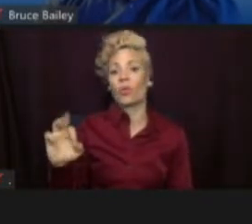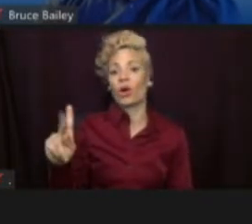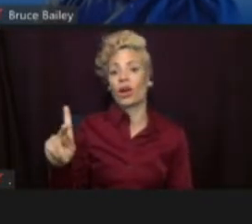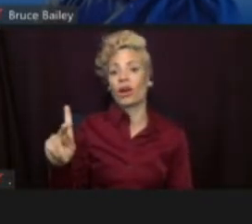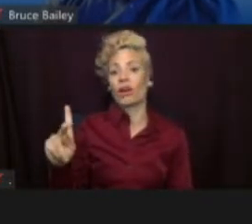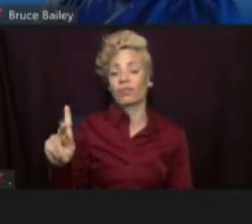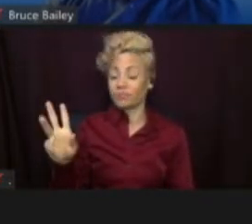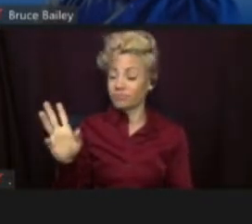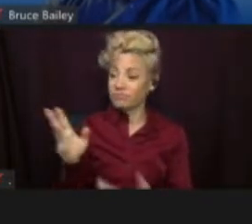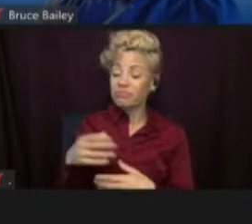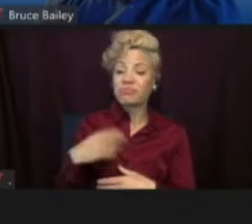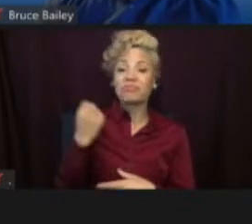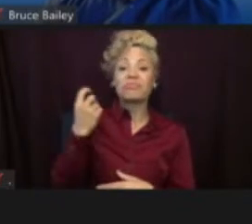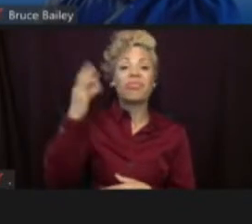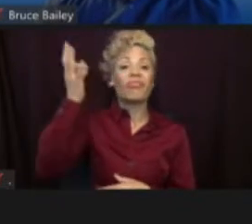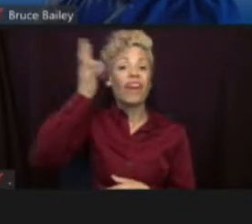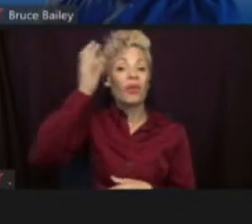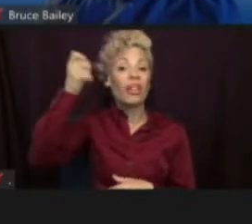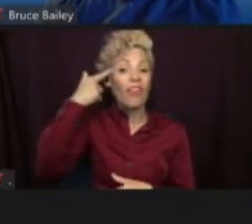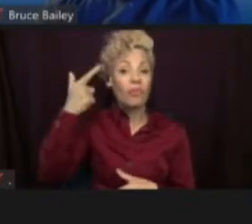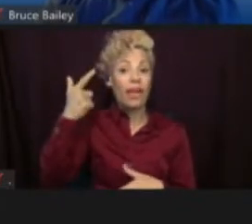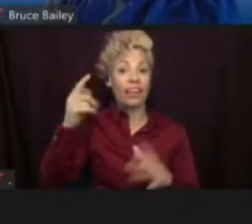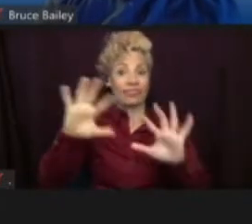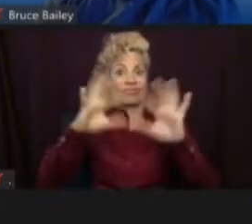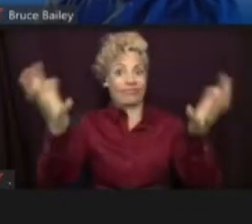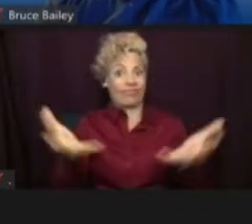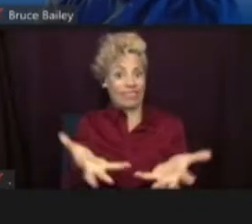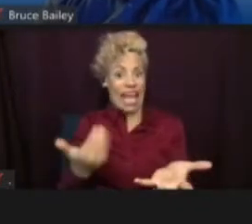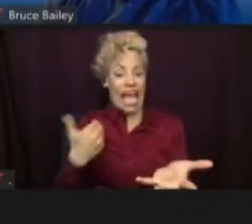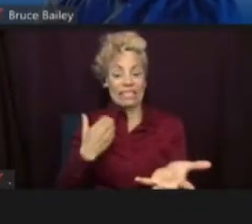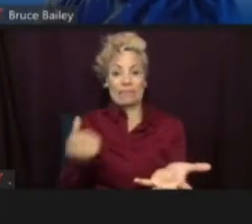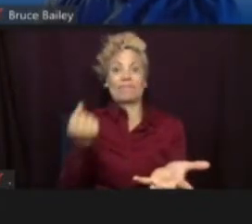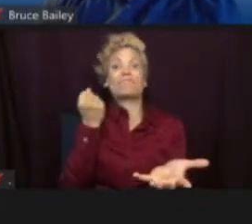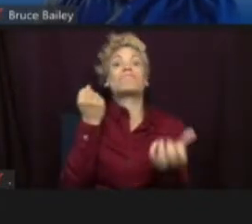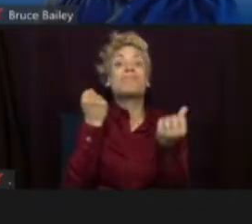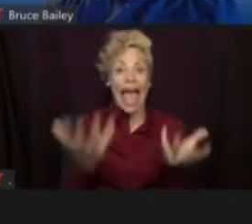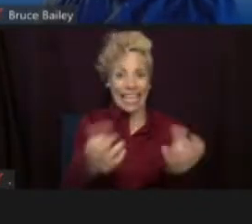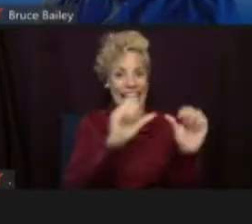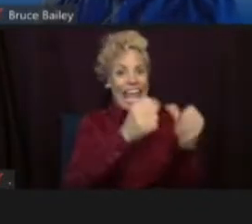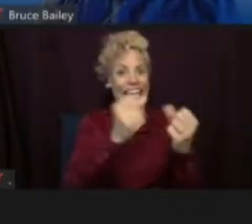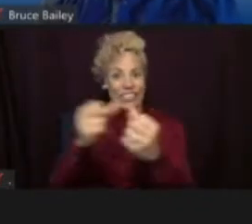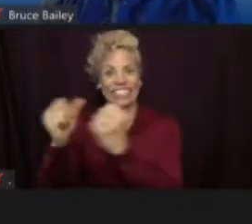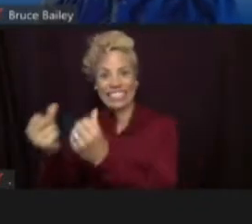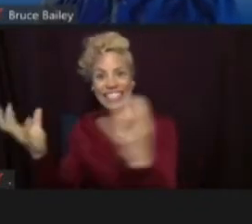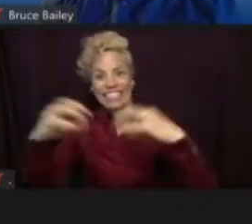we have many agencies. Each agency has a unique culture.